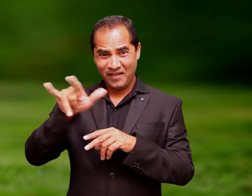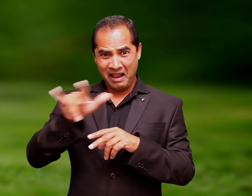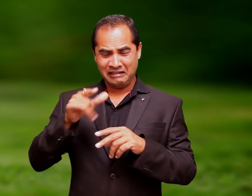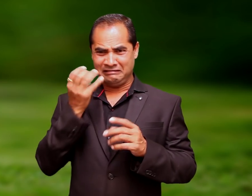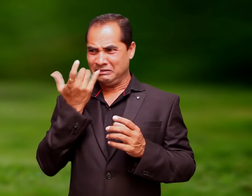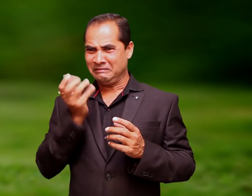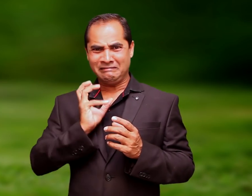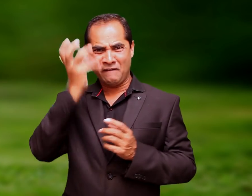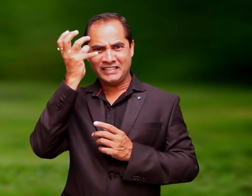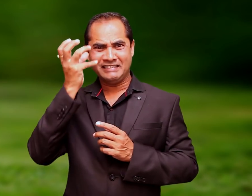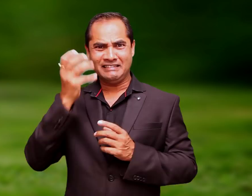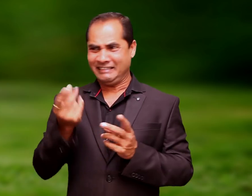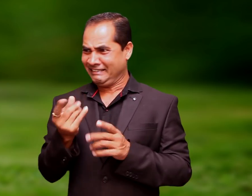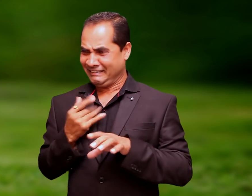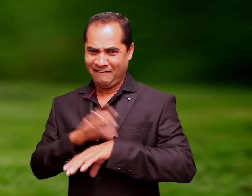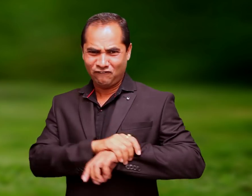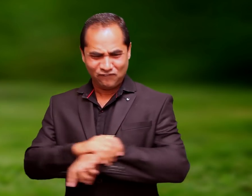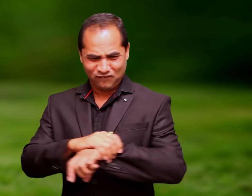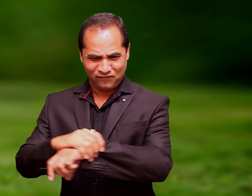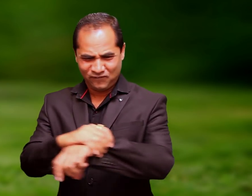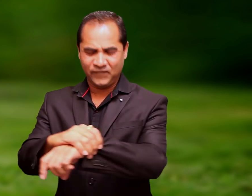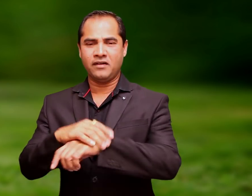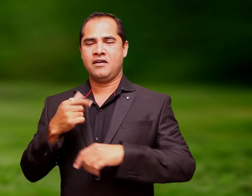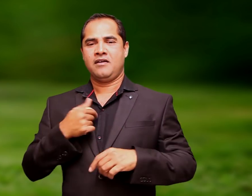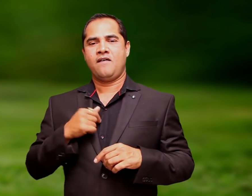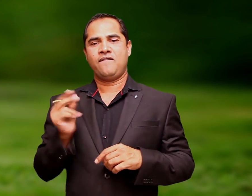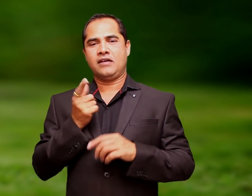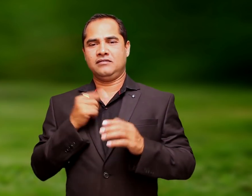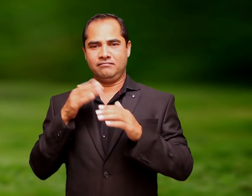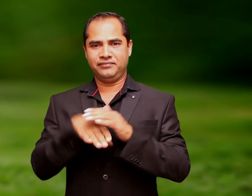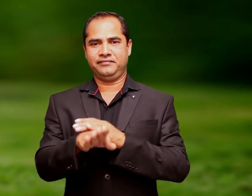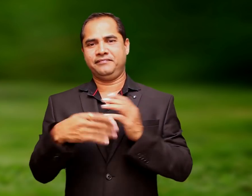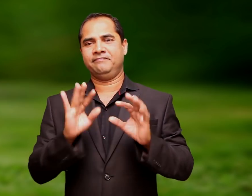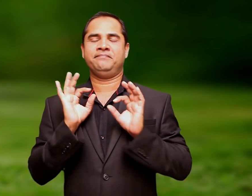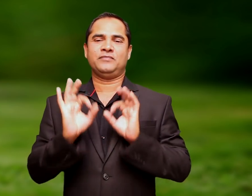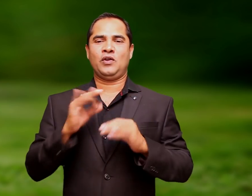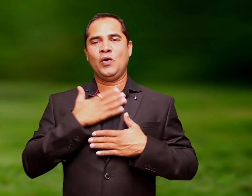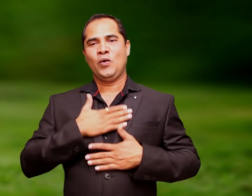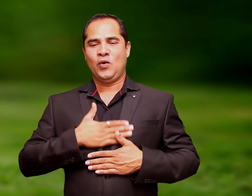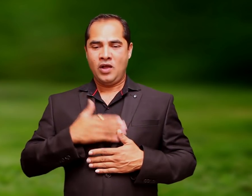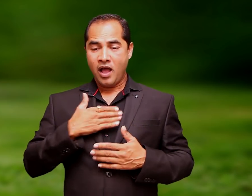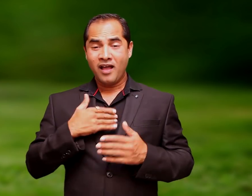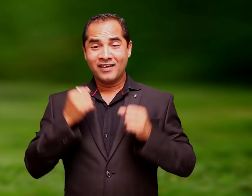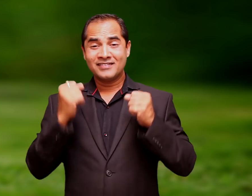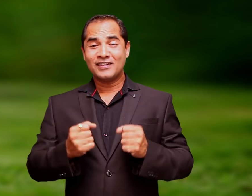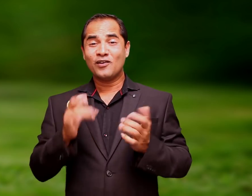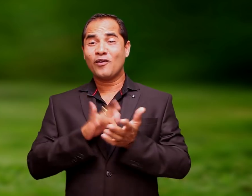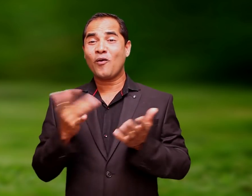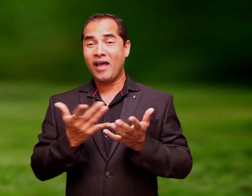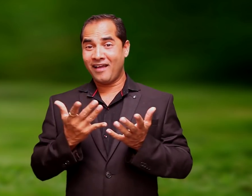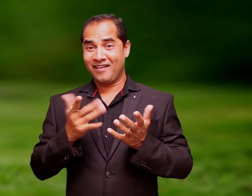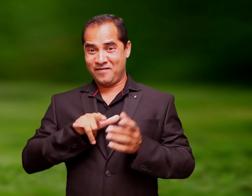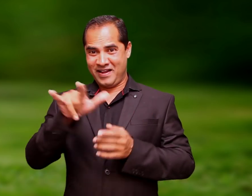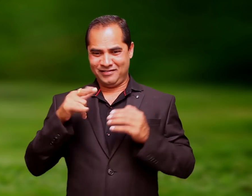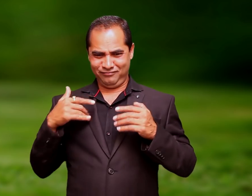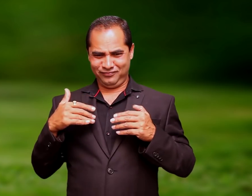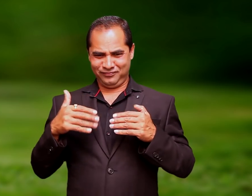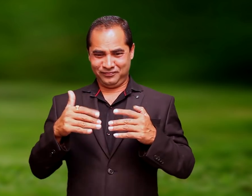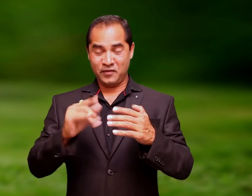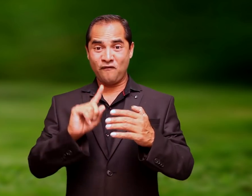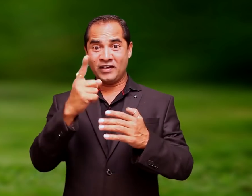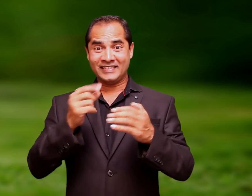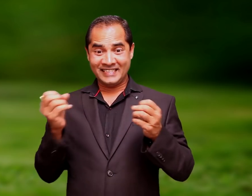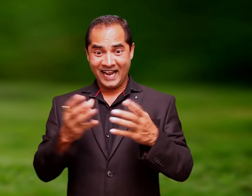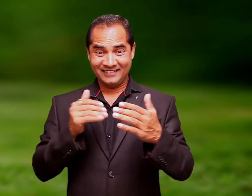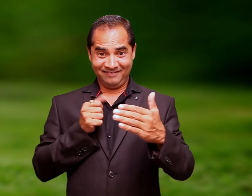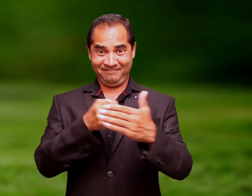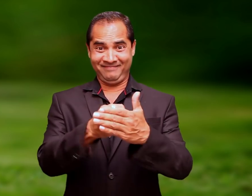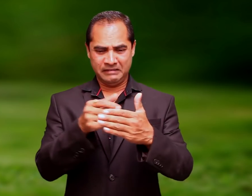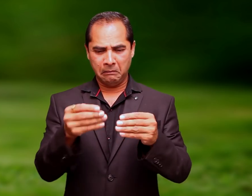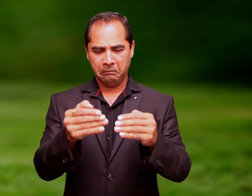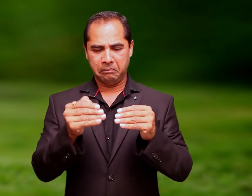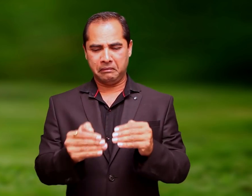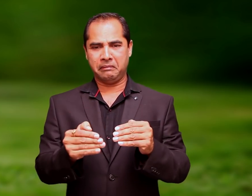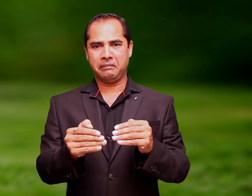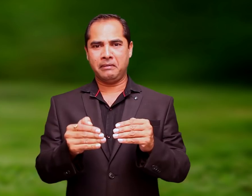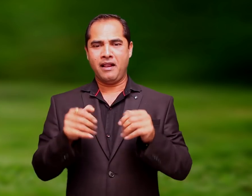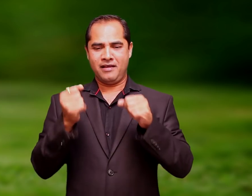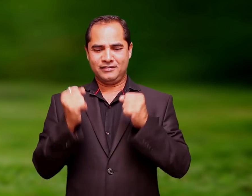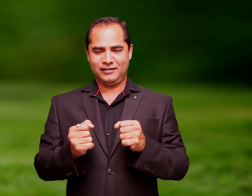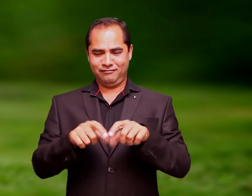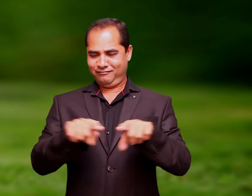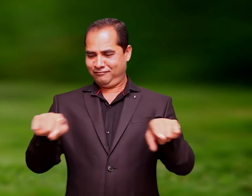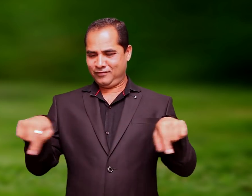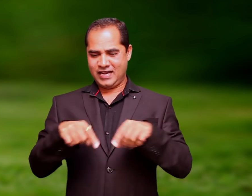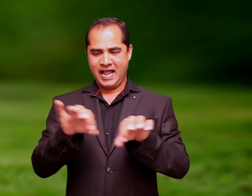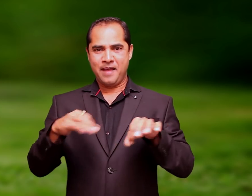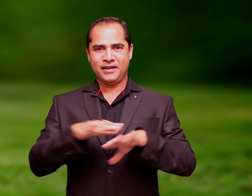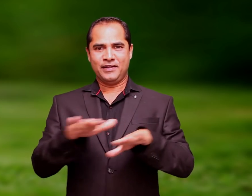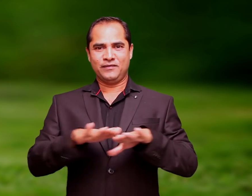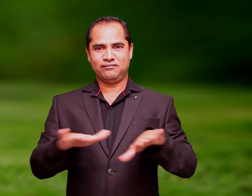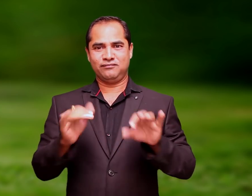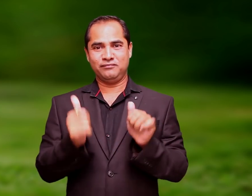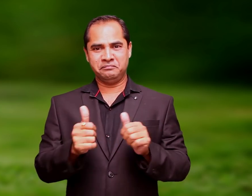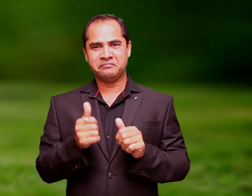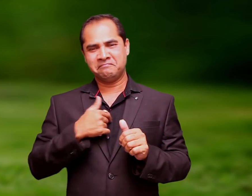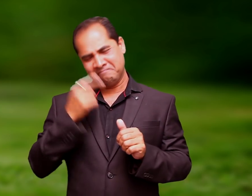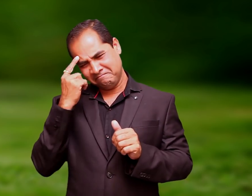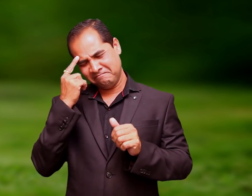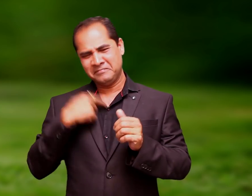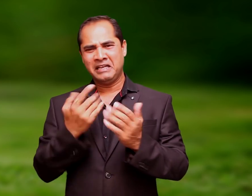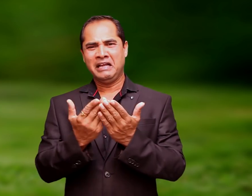officials. Luckily, the seat was booked for me at the extreme front. I covered